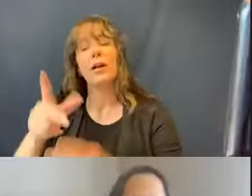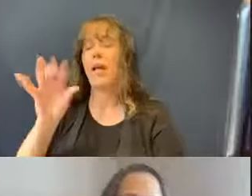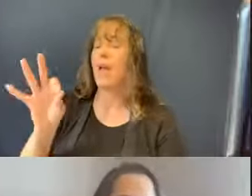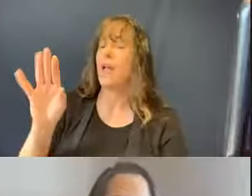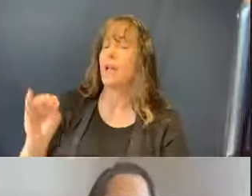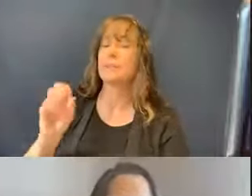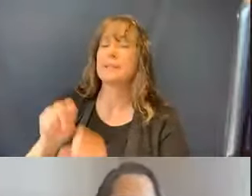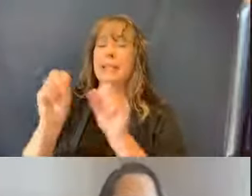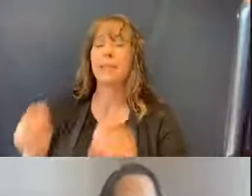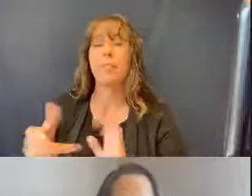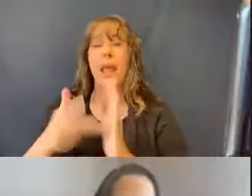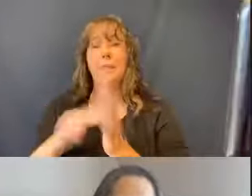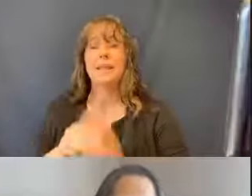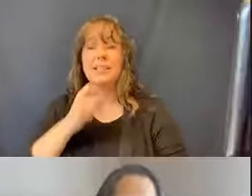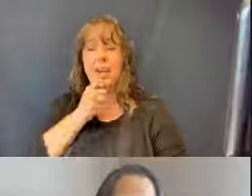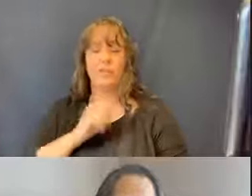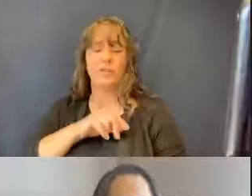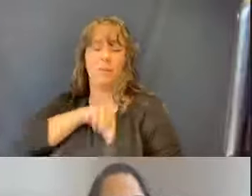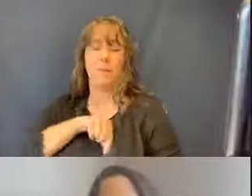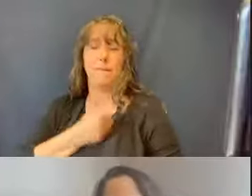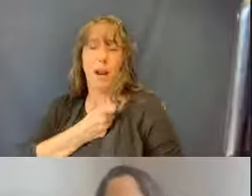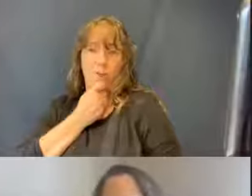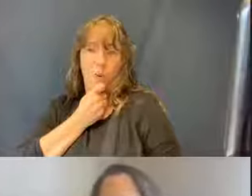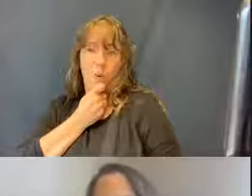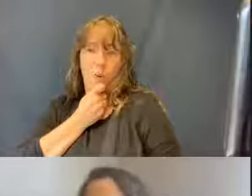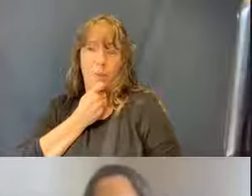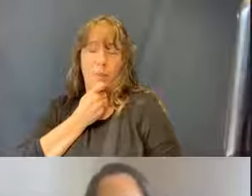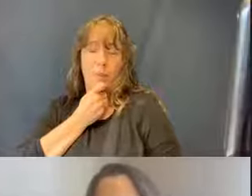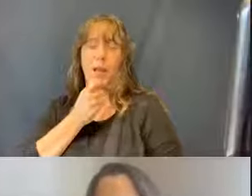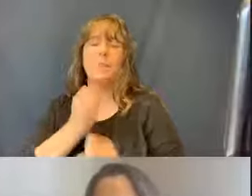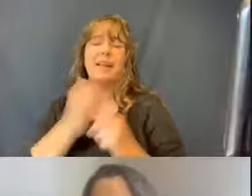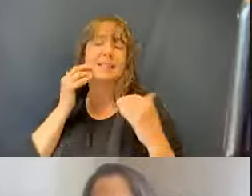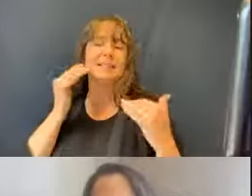wears a microphone. And it basically makes a sound like the speaker is talking directly